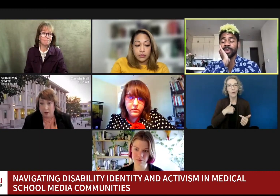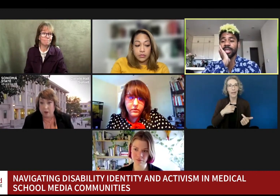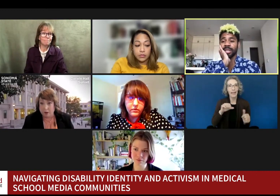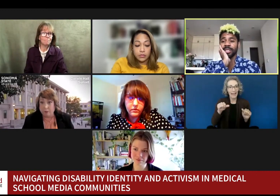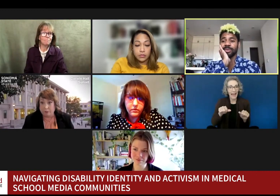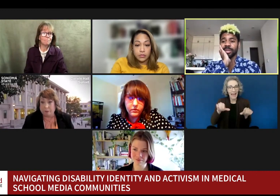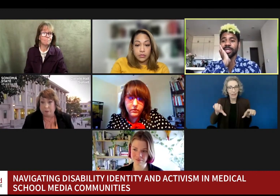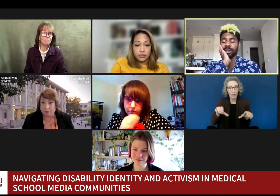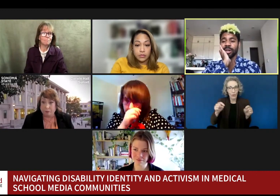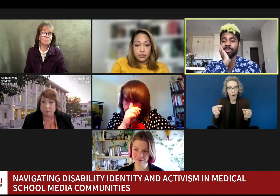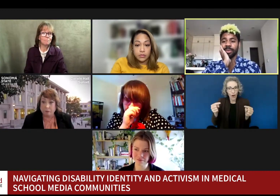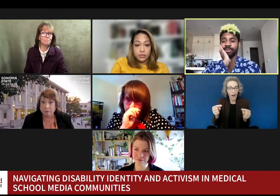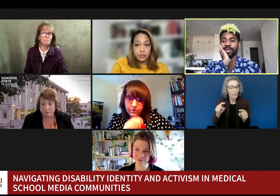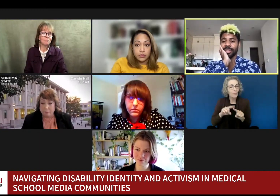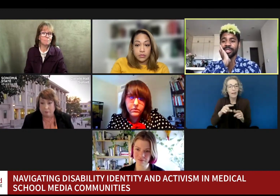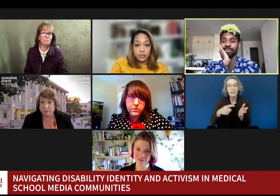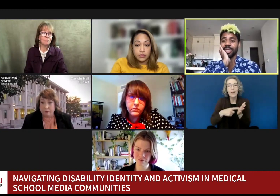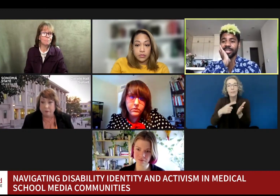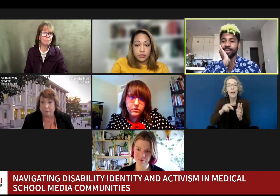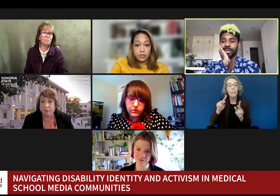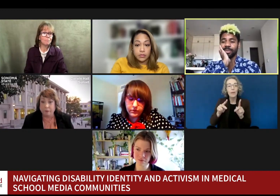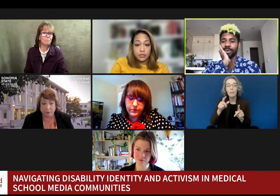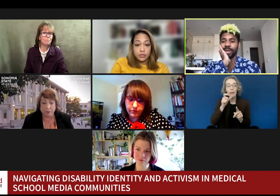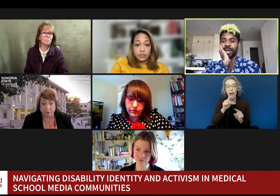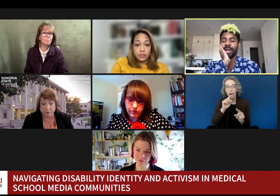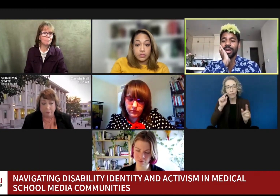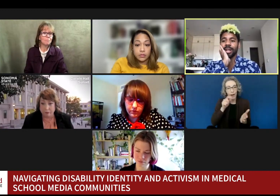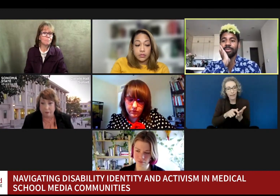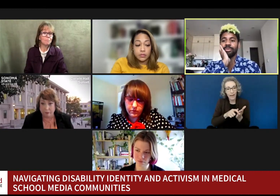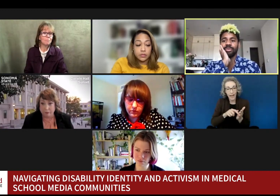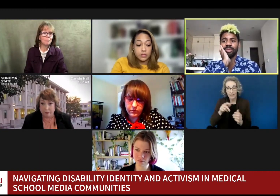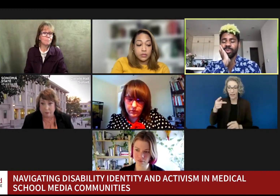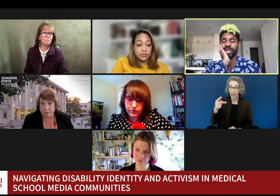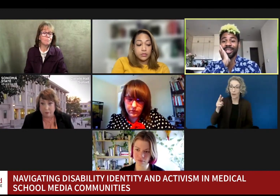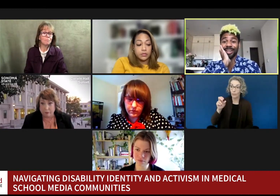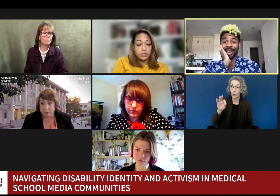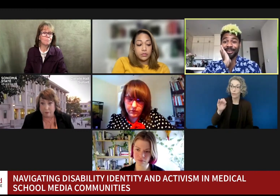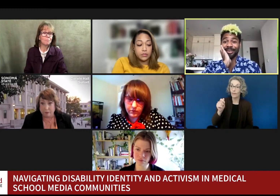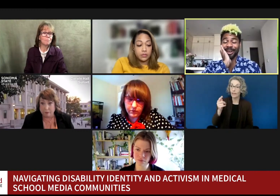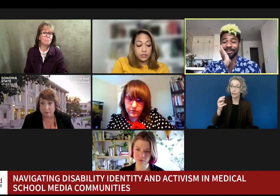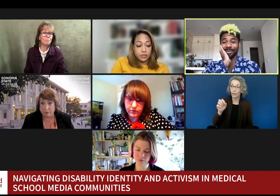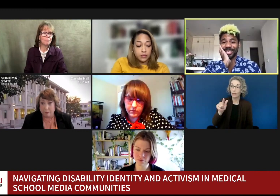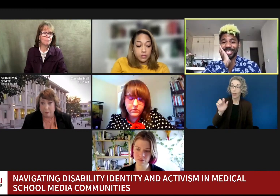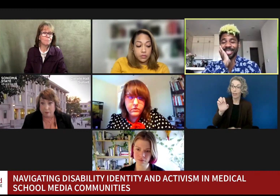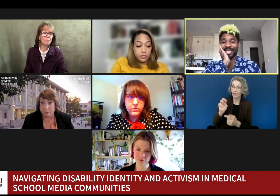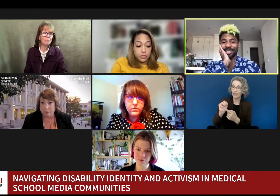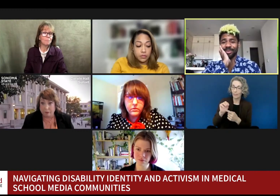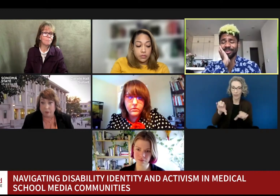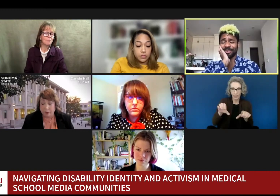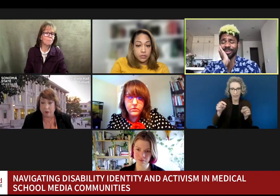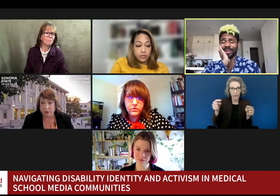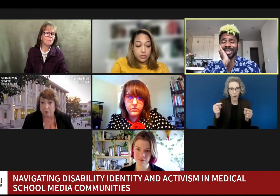sometimes the harm that professionalism does to people. We now know from studies and we've known for a long time,